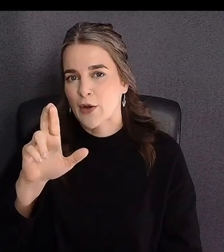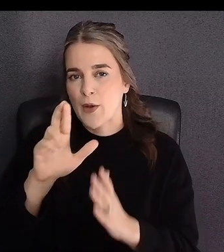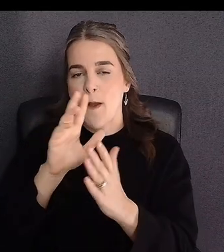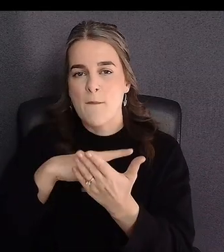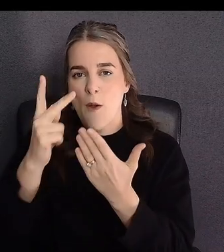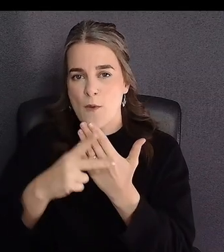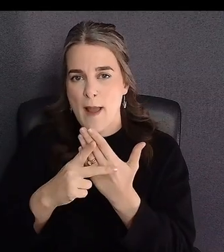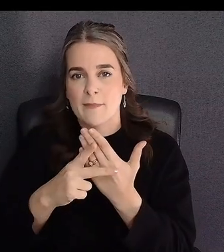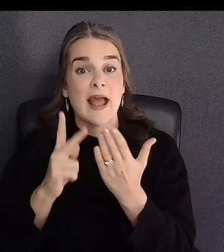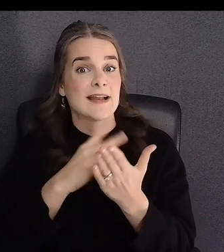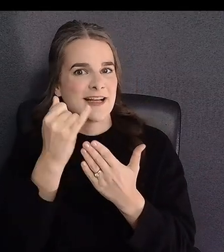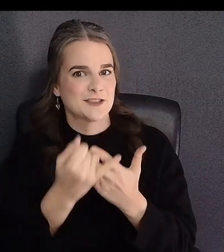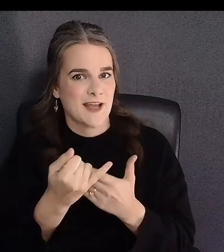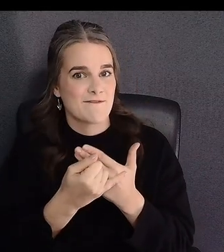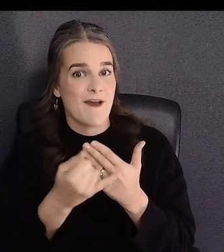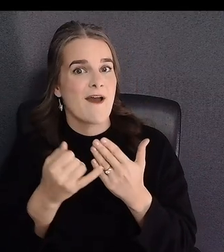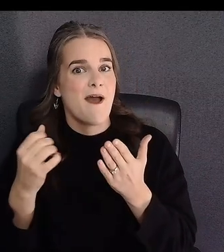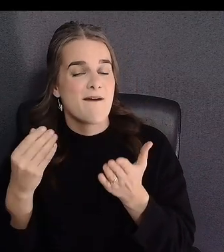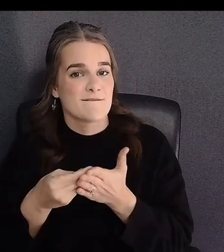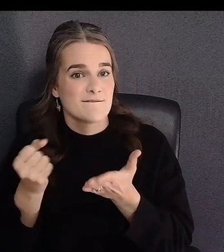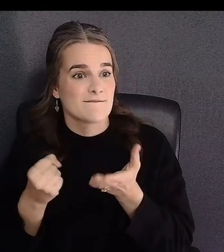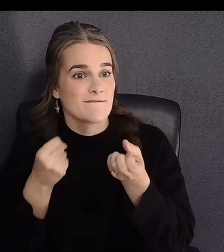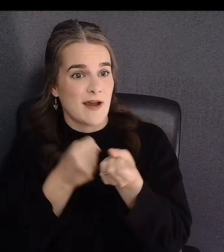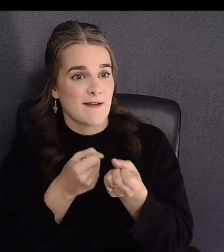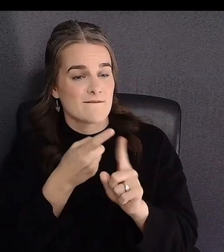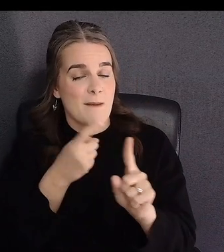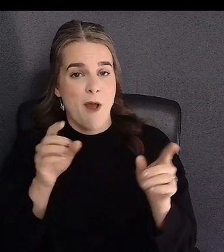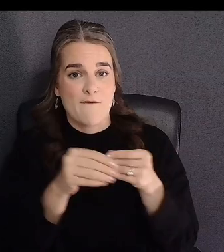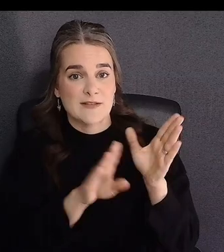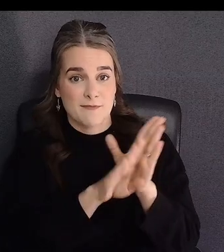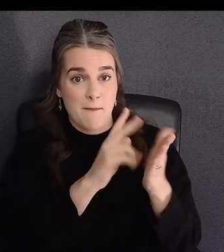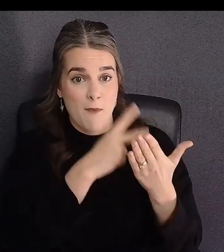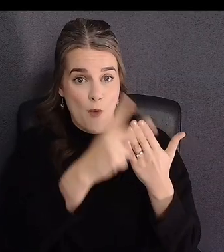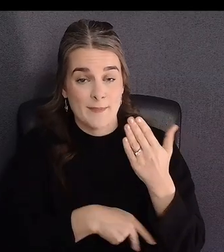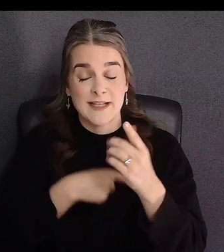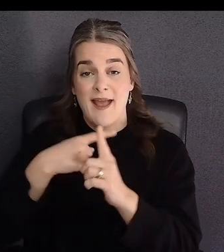It's an initiative funded by the Office of Developmental Programs and the Office of Long-Term Living here